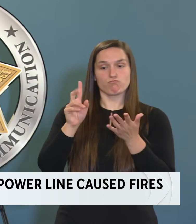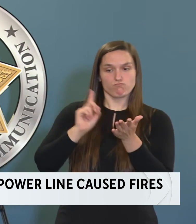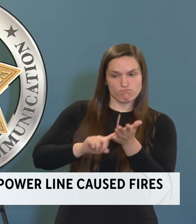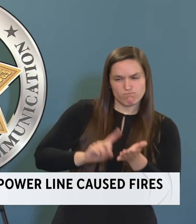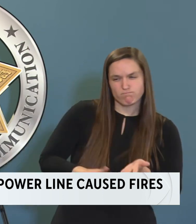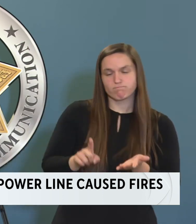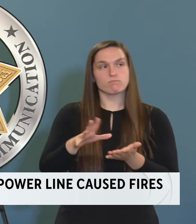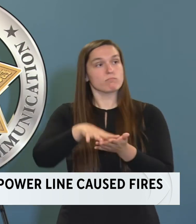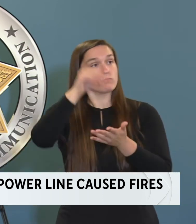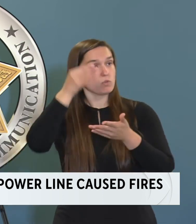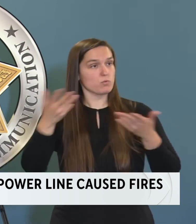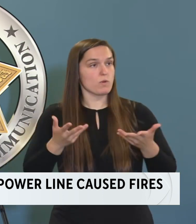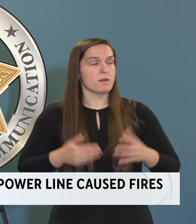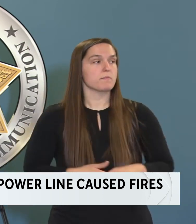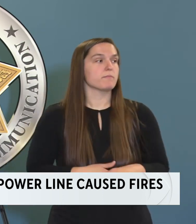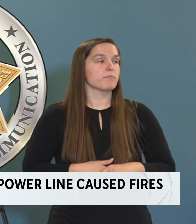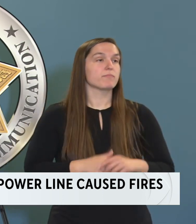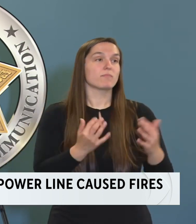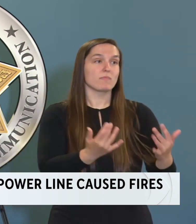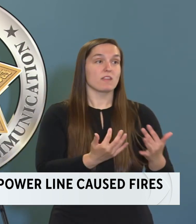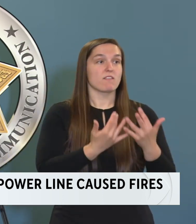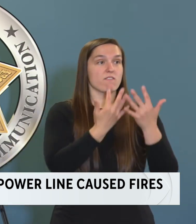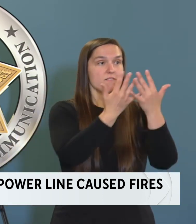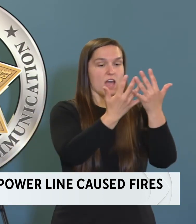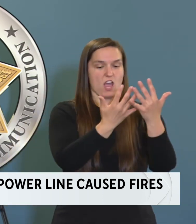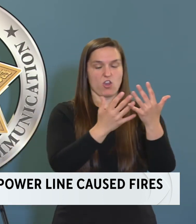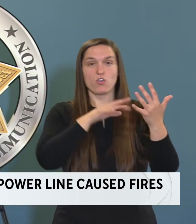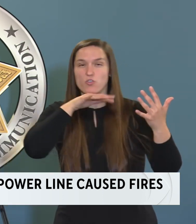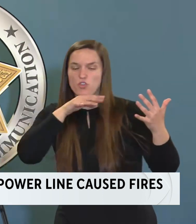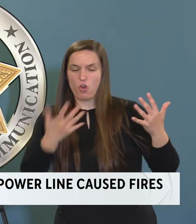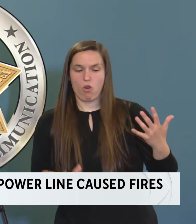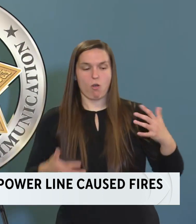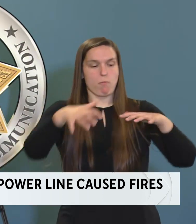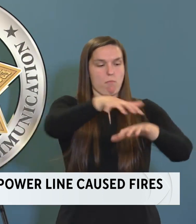AGRICULTURE AND THE MISSOULA FIRE SCIENCES LABORATORY. AND